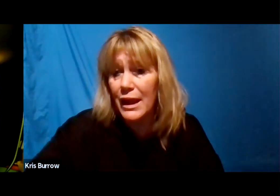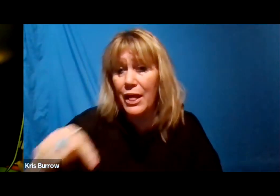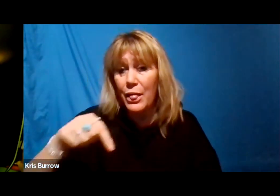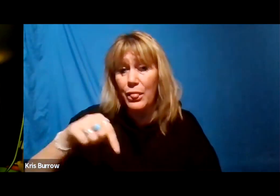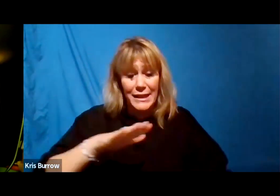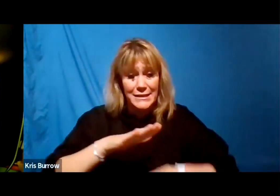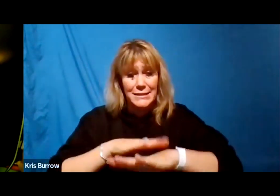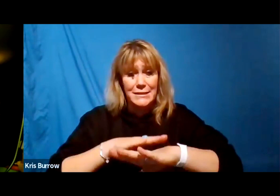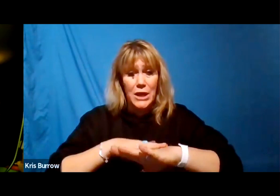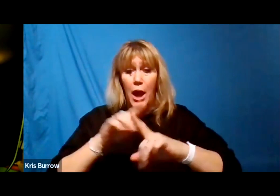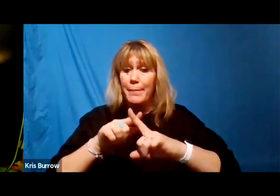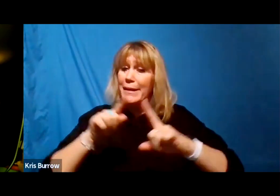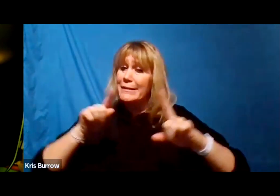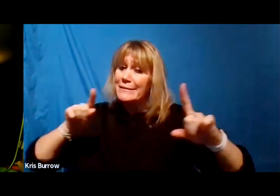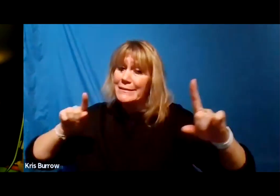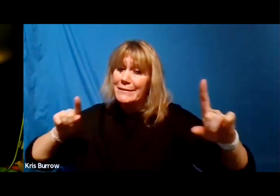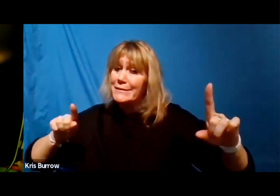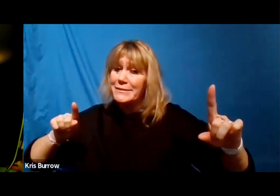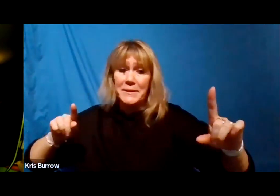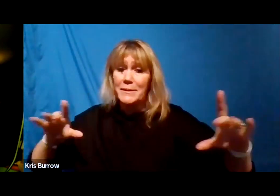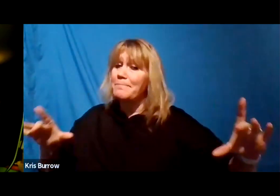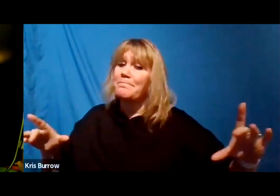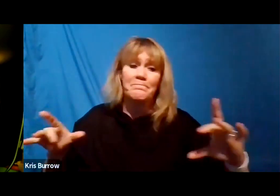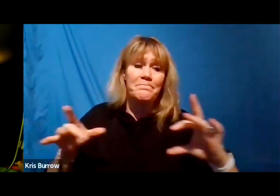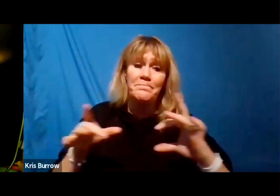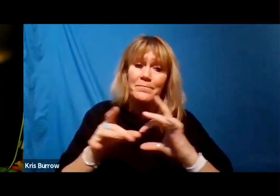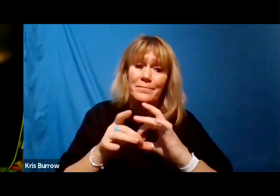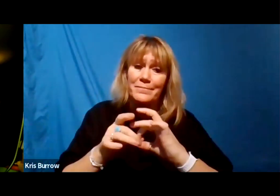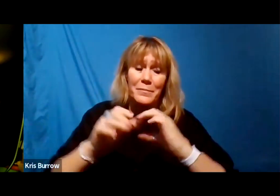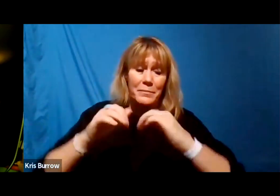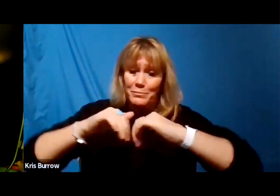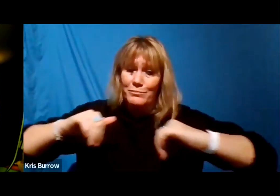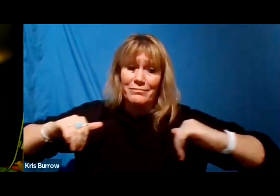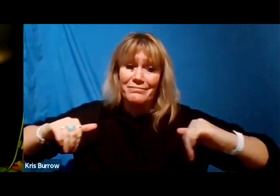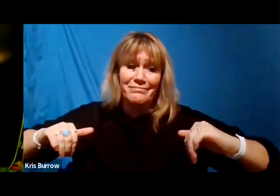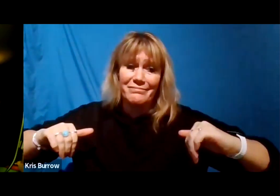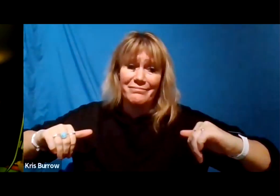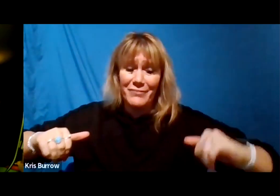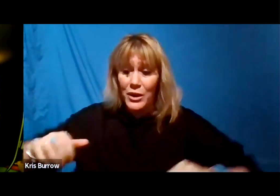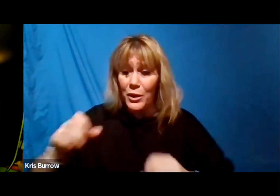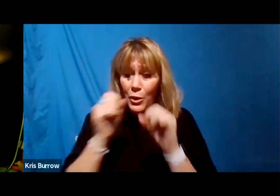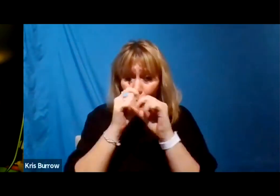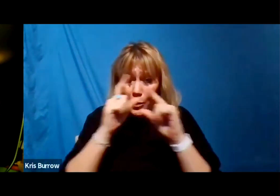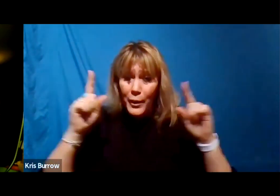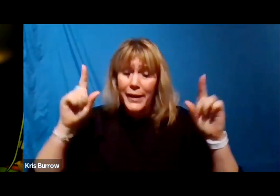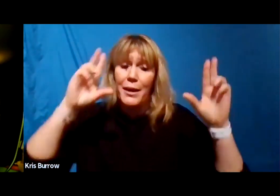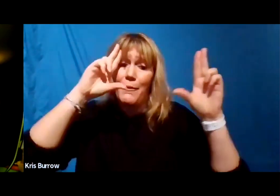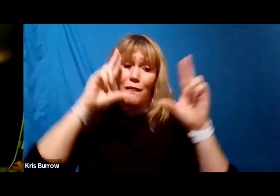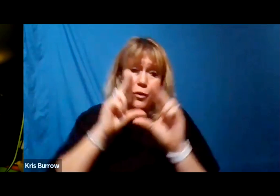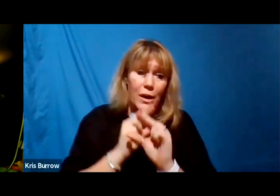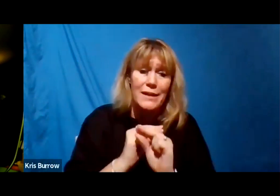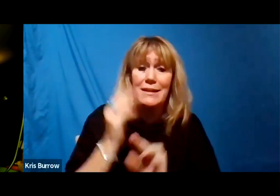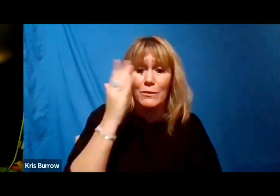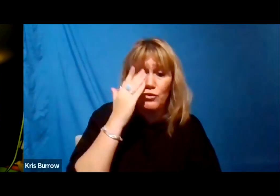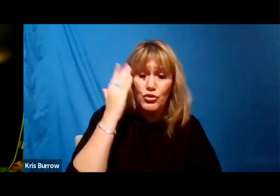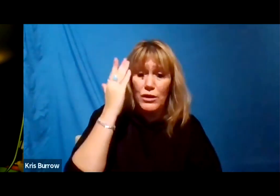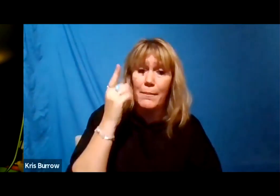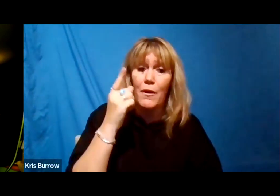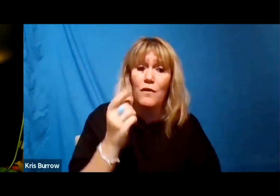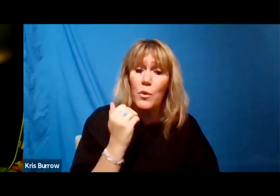Thank you guys for having me, this first song is a song about... umm... not selling out, not giving up.